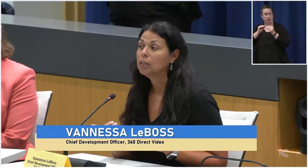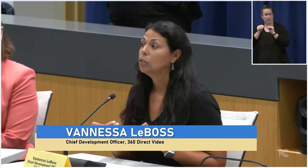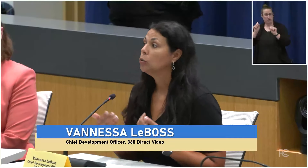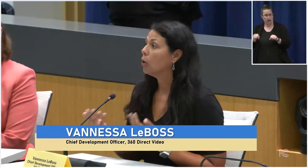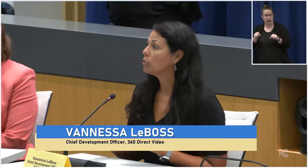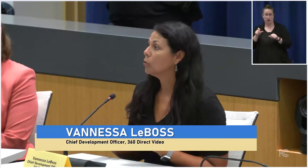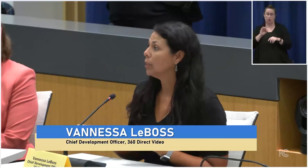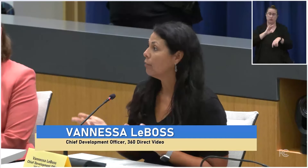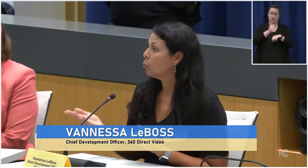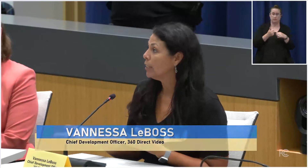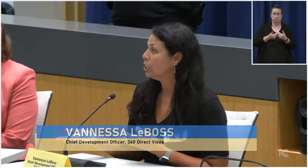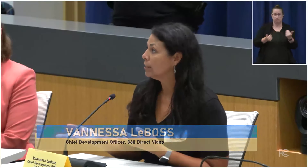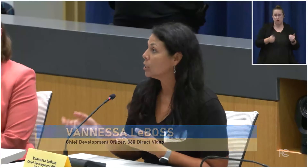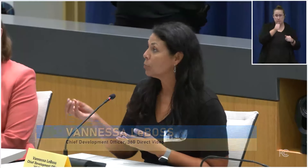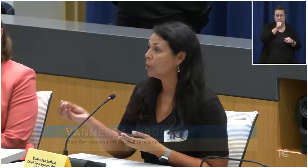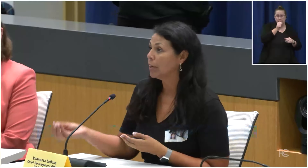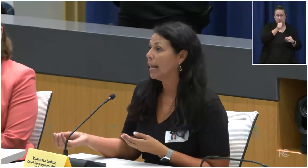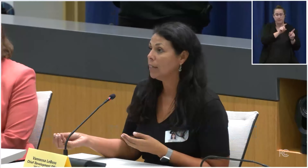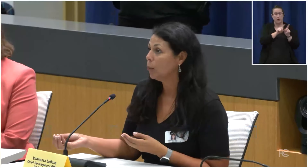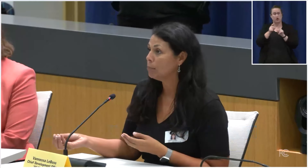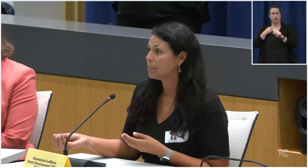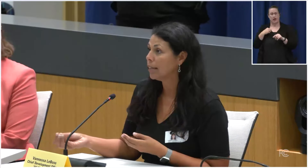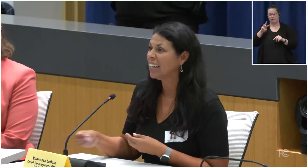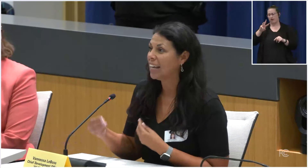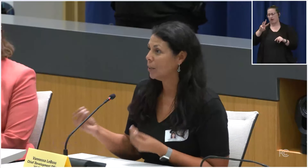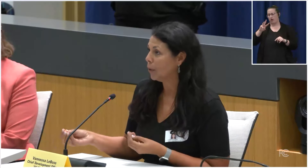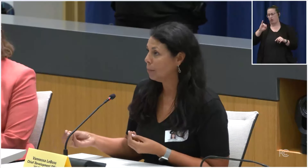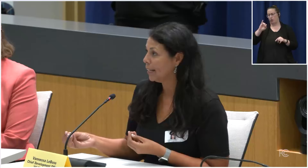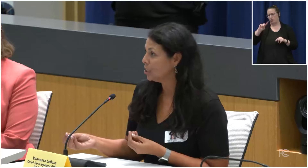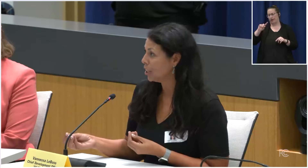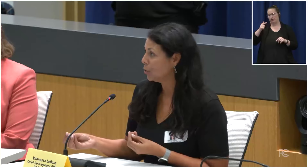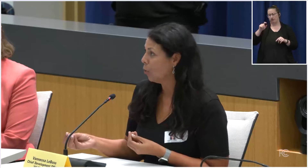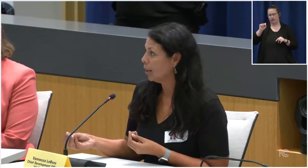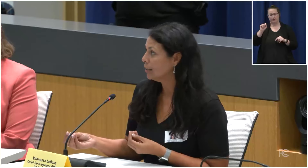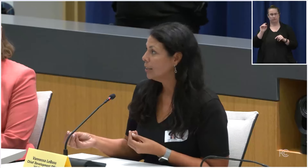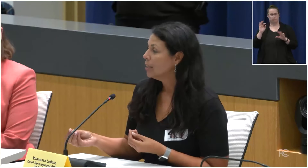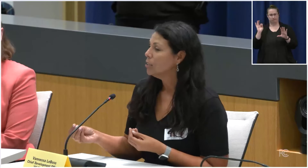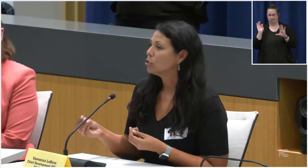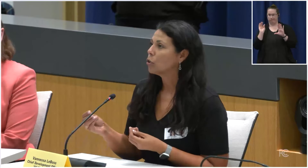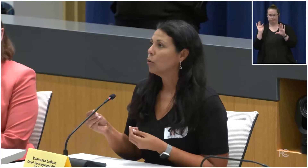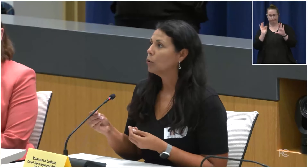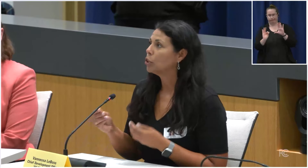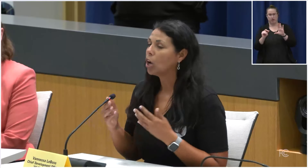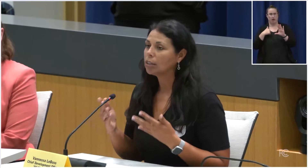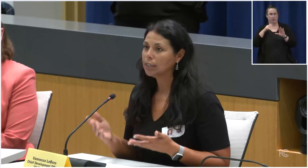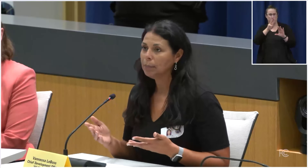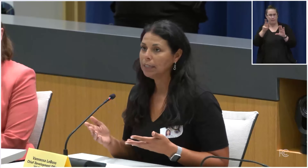WITH YOU HAVING A DEDICATED VIDEOPHONE NUMBER. YOU CAN USE YOUR EXISTING ONE. YOU CAN SET UP A PRIVATE ONE.